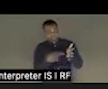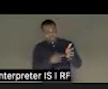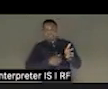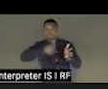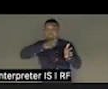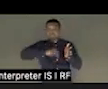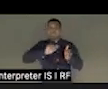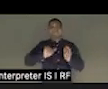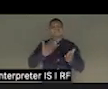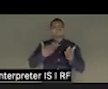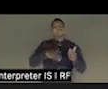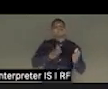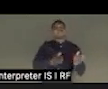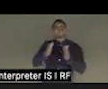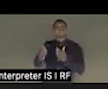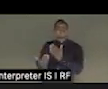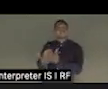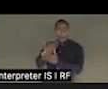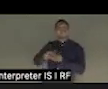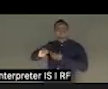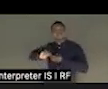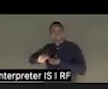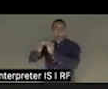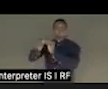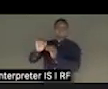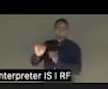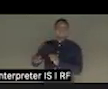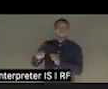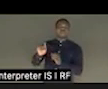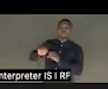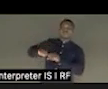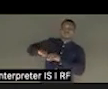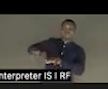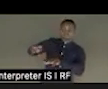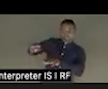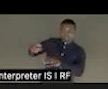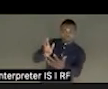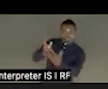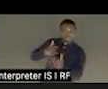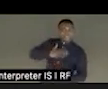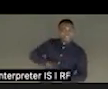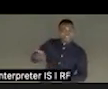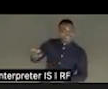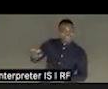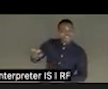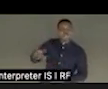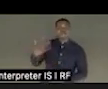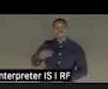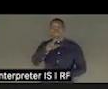client, potential customers or members or whatever. But even so,